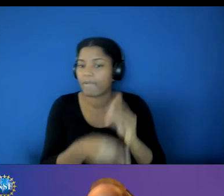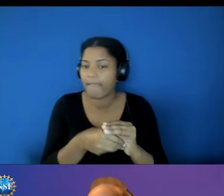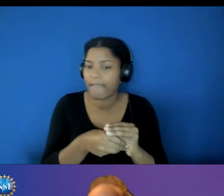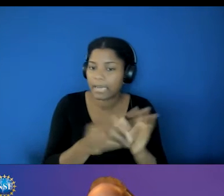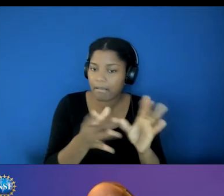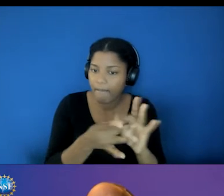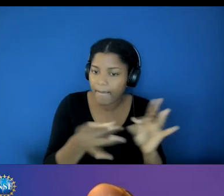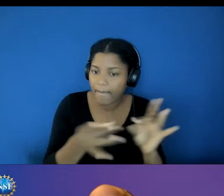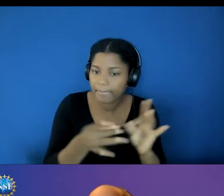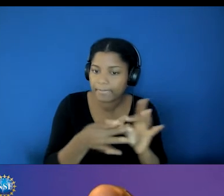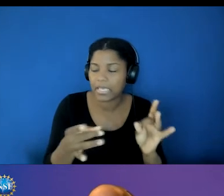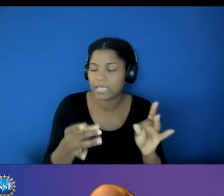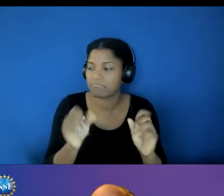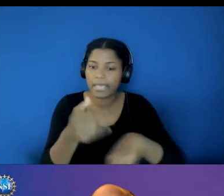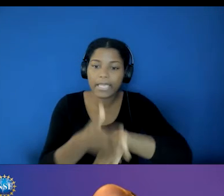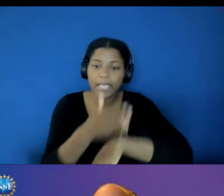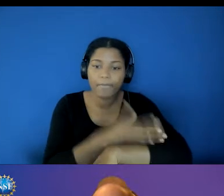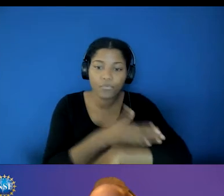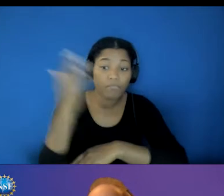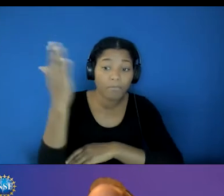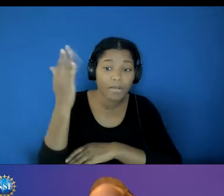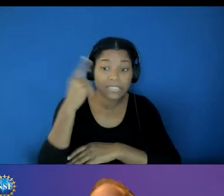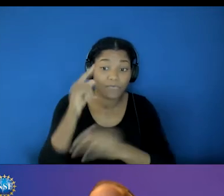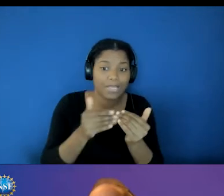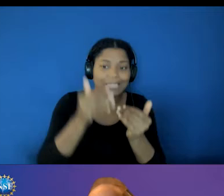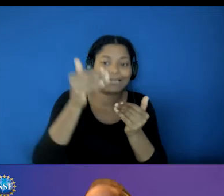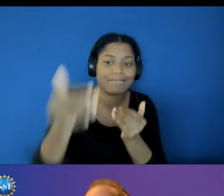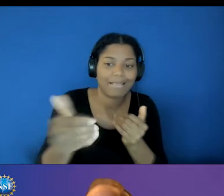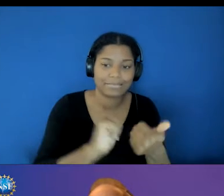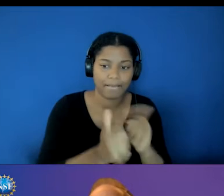improve your proposal for the next competition and your resubmit it.